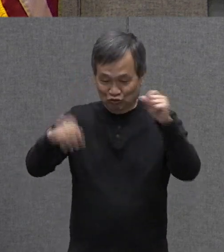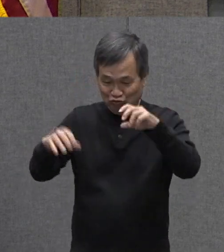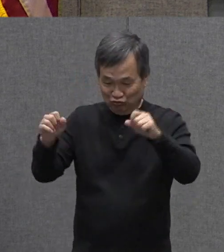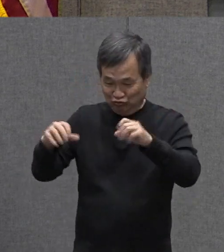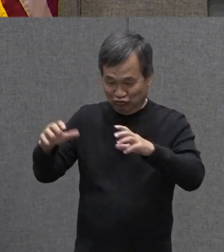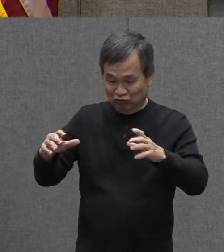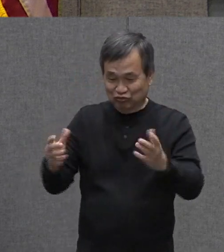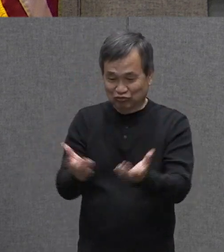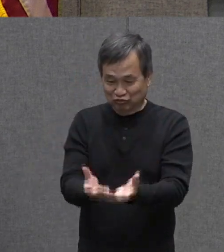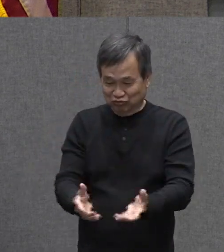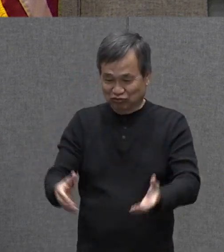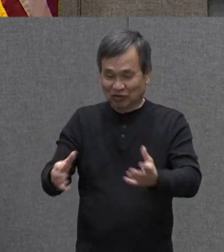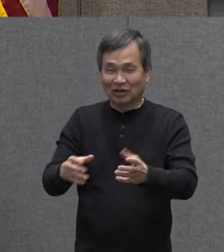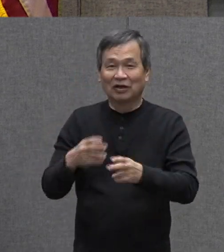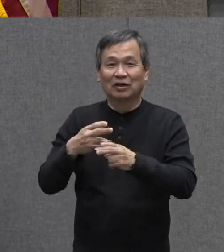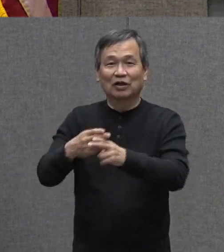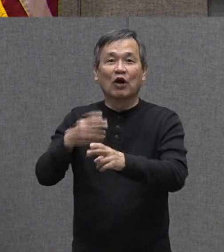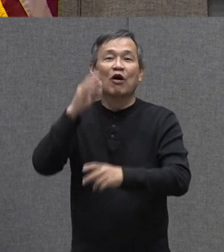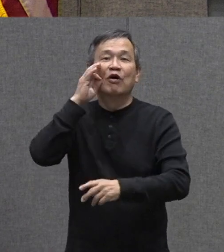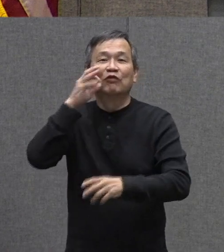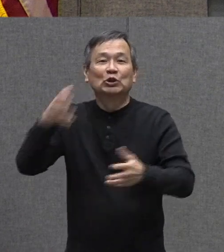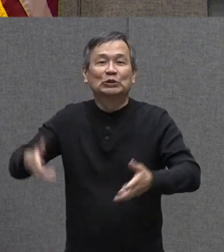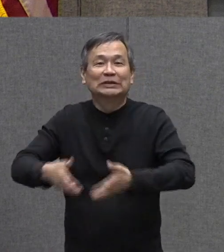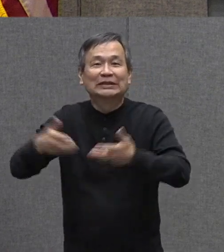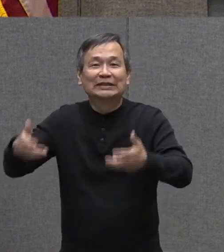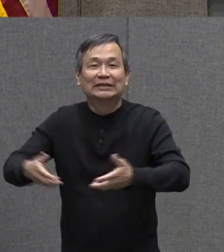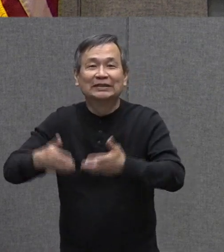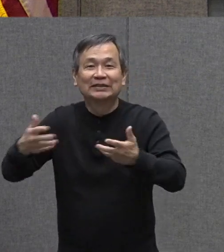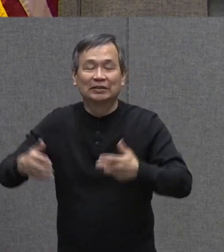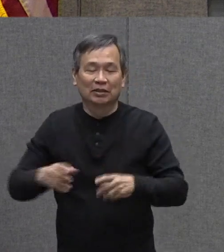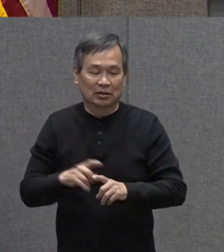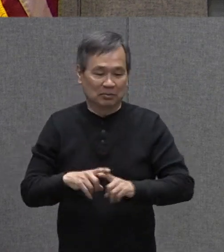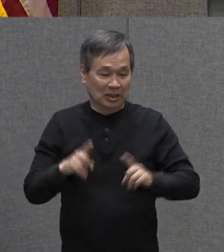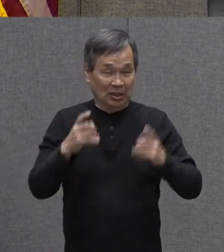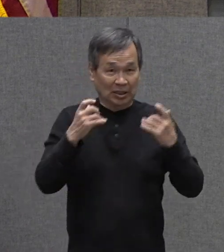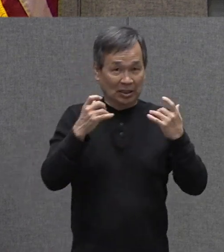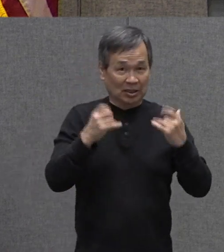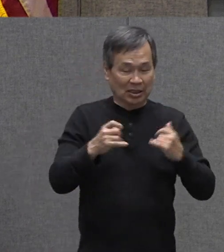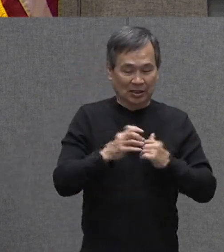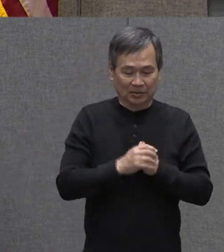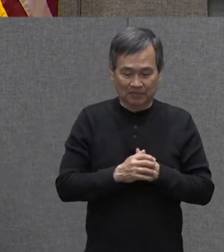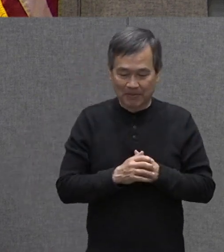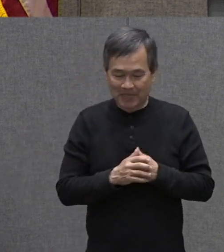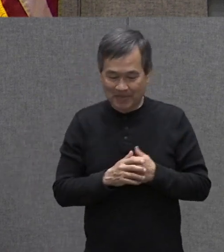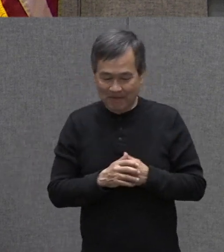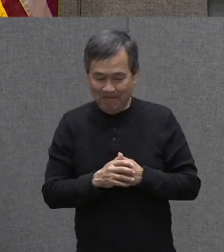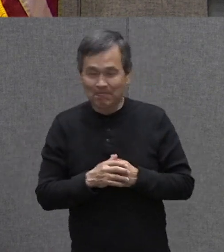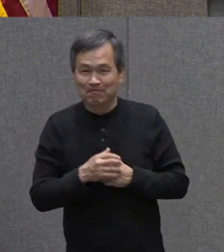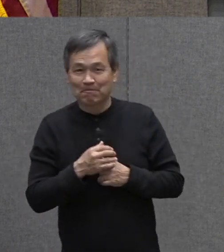But for now, I need to think about which fruits would taste delicious